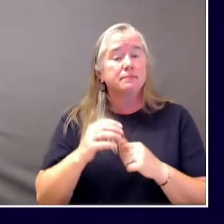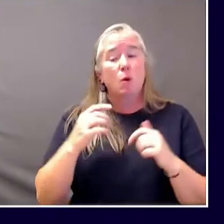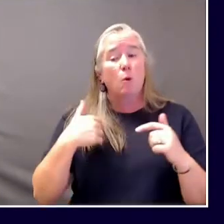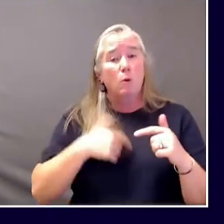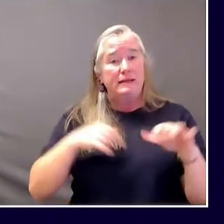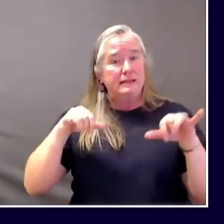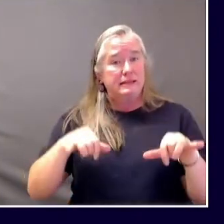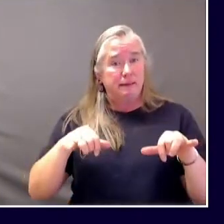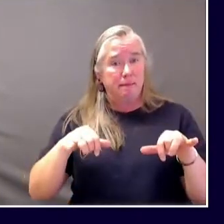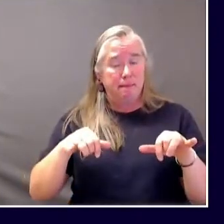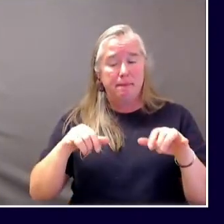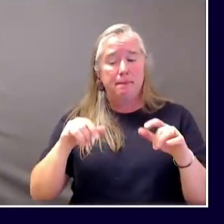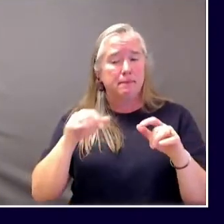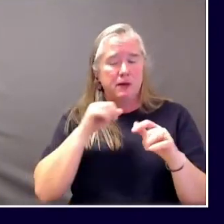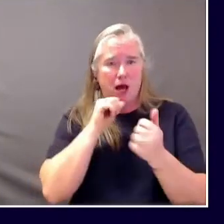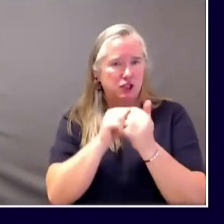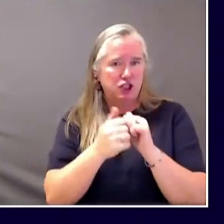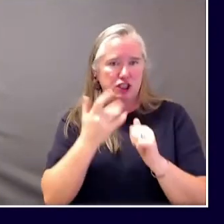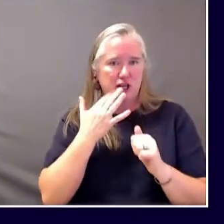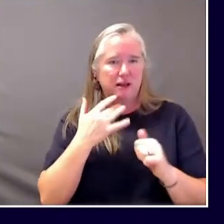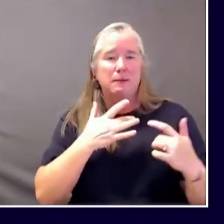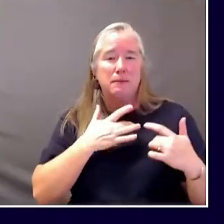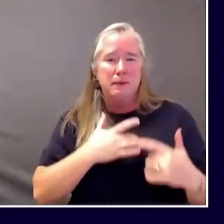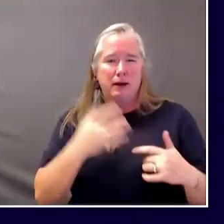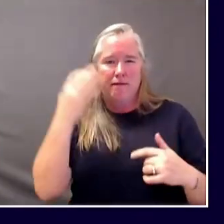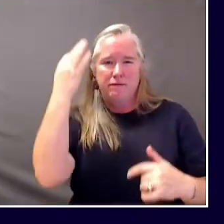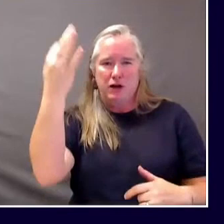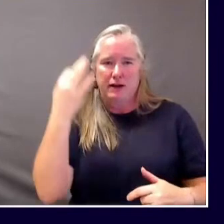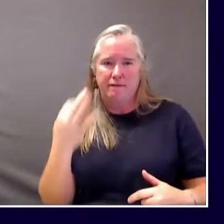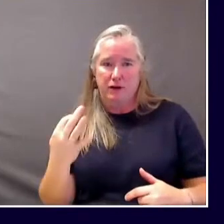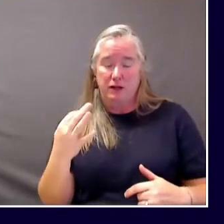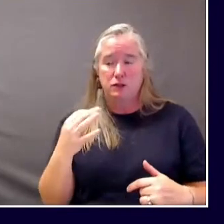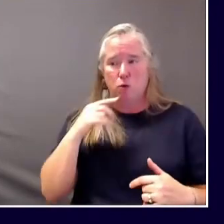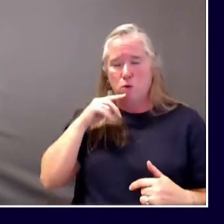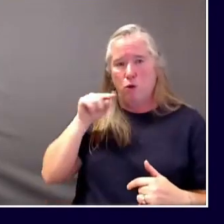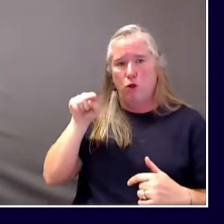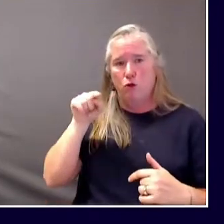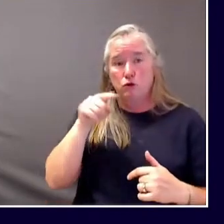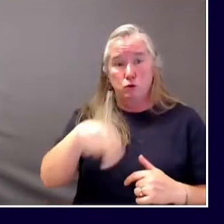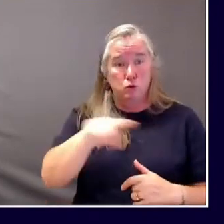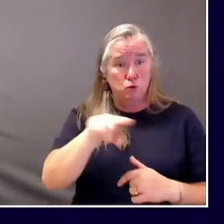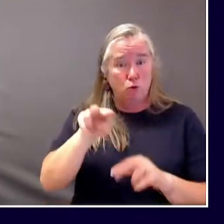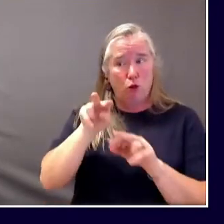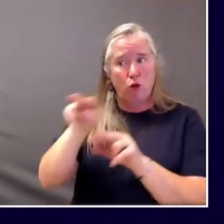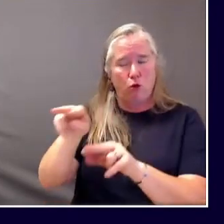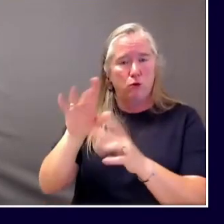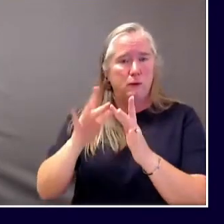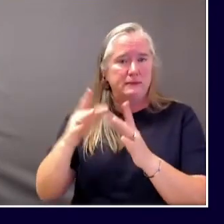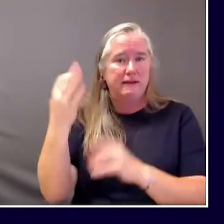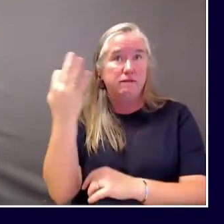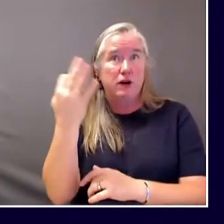that typically does happen on Friday so we will be looking